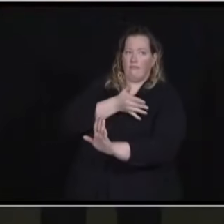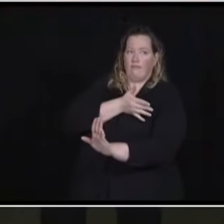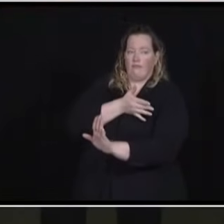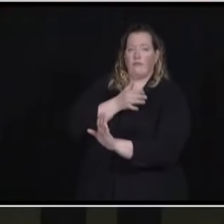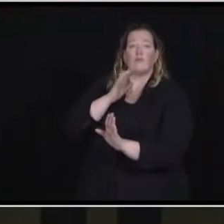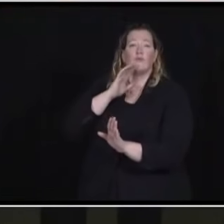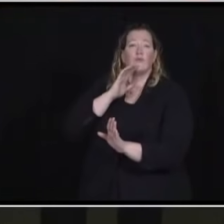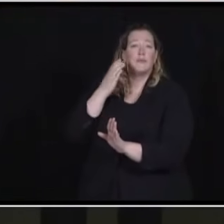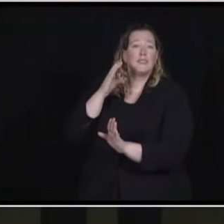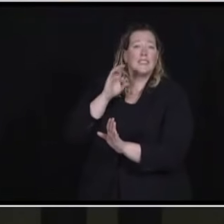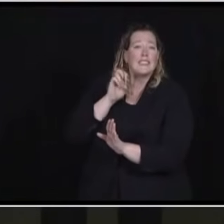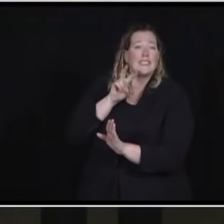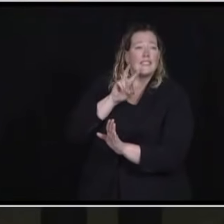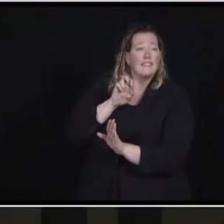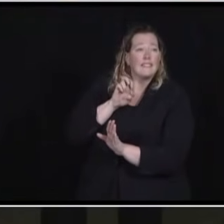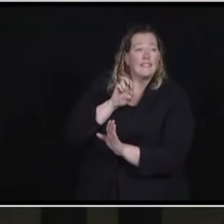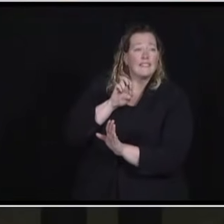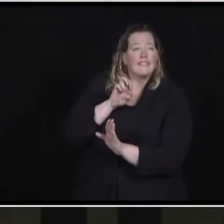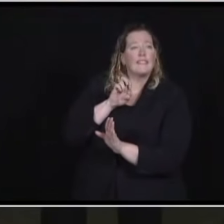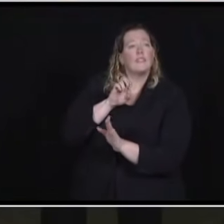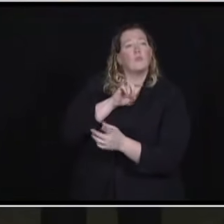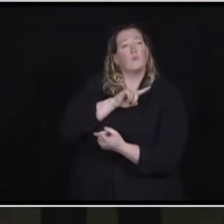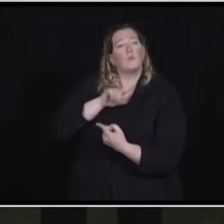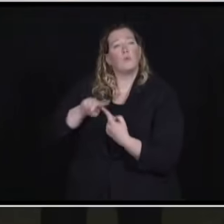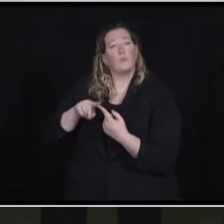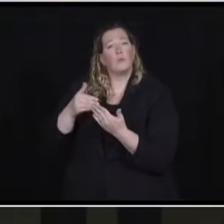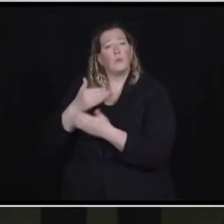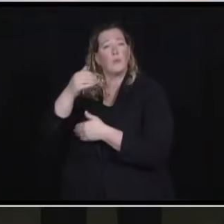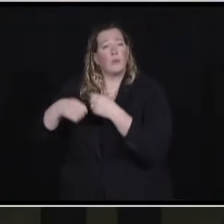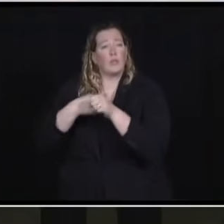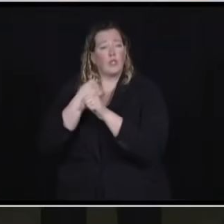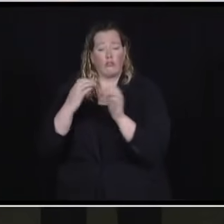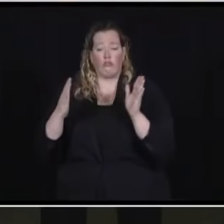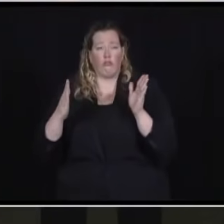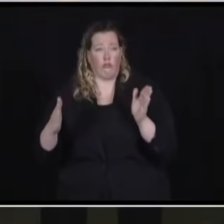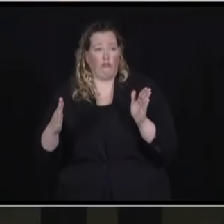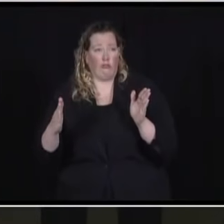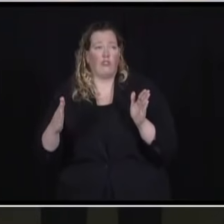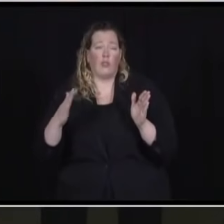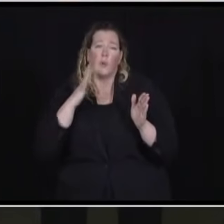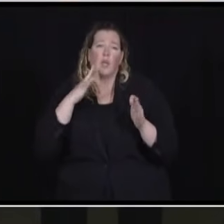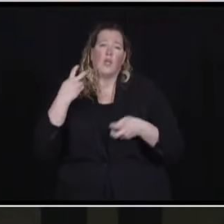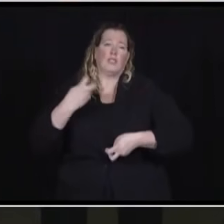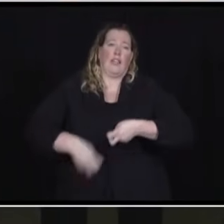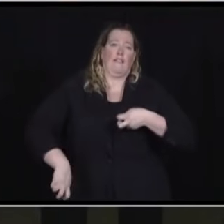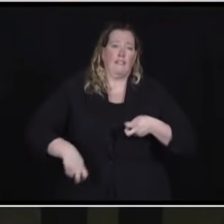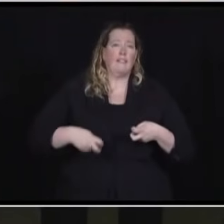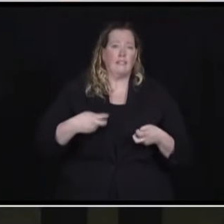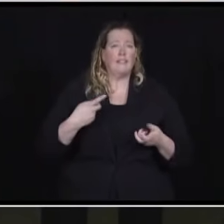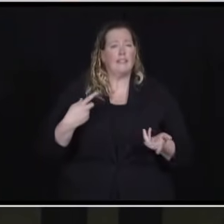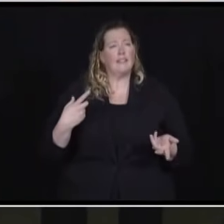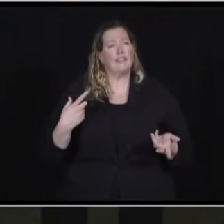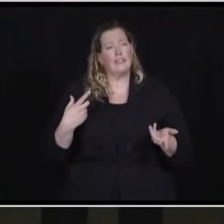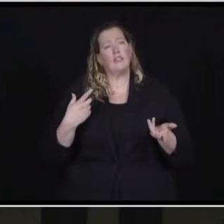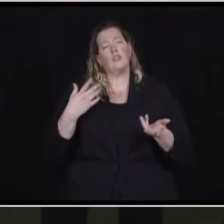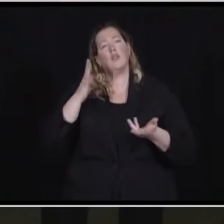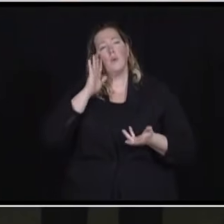we have efficient operation that gets the vaccines out to the people of Ontario and get them vaccinated as soon as those vaccines show up for us.